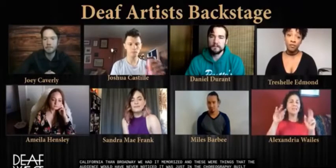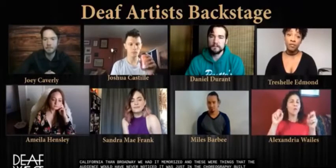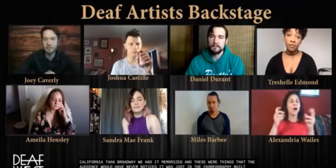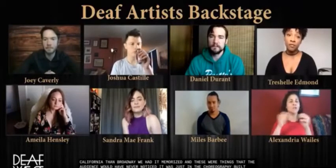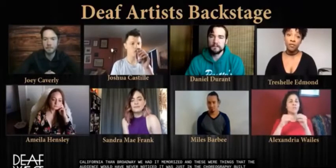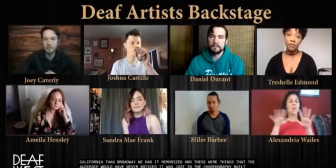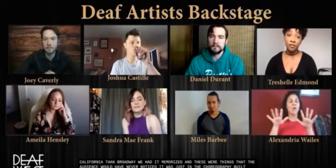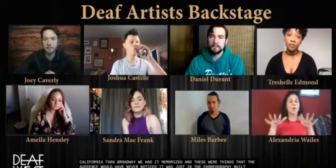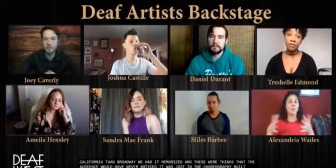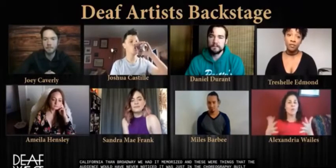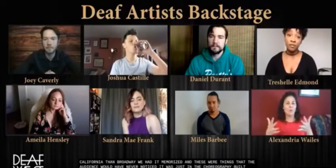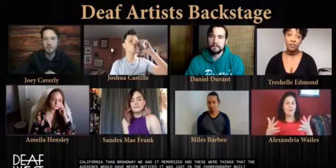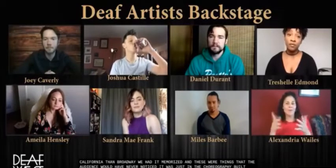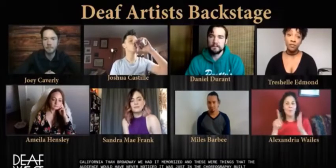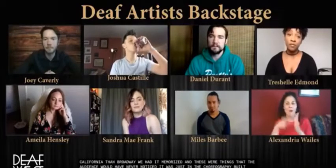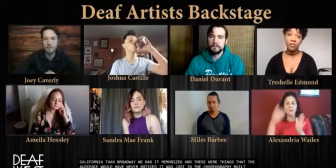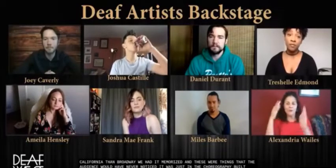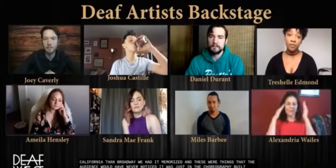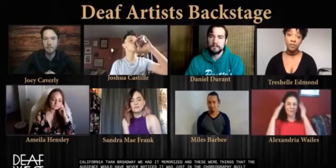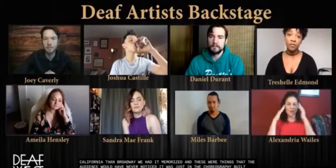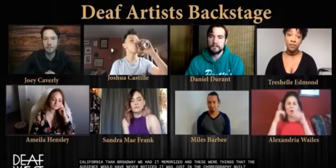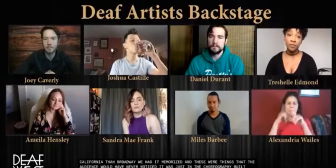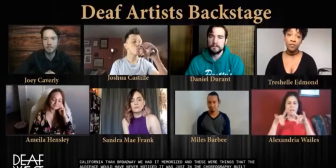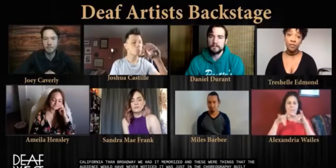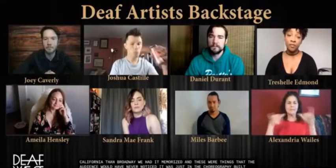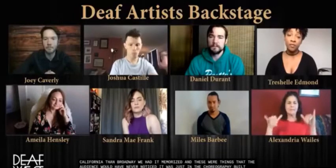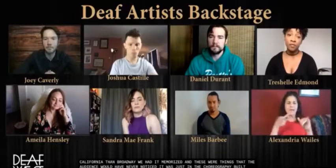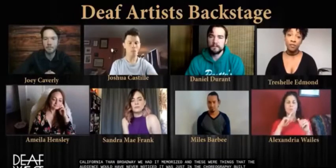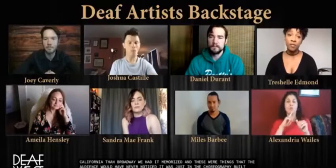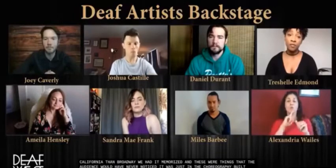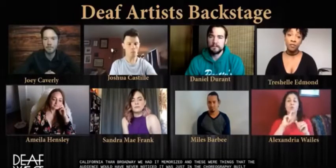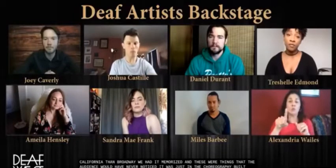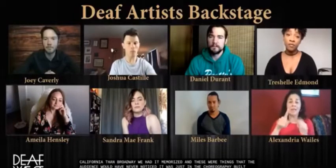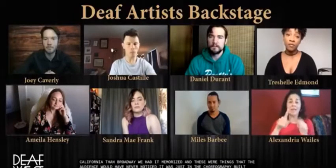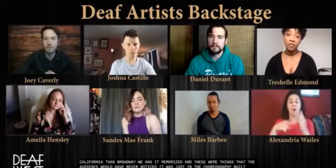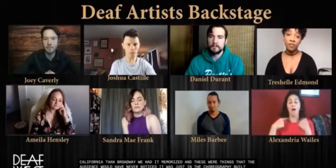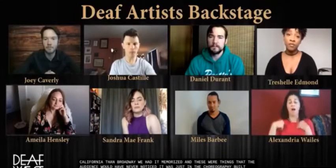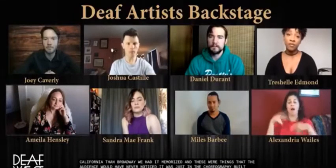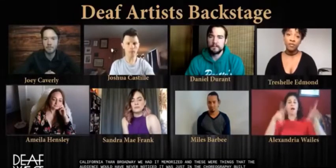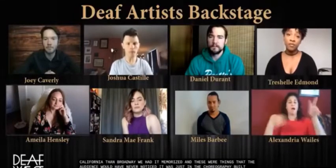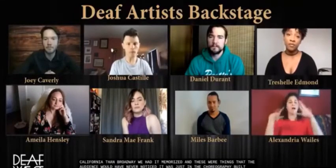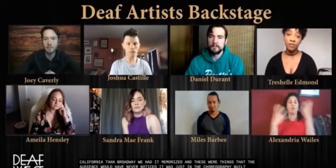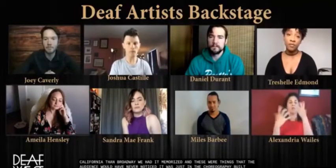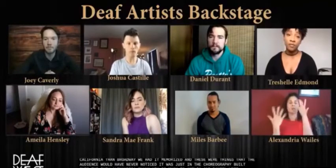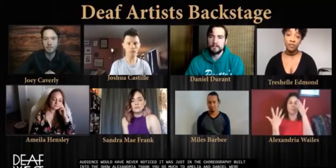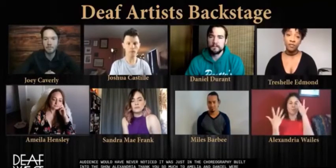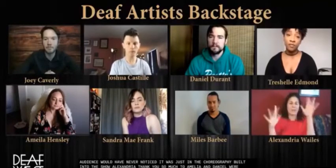And what those cues were had specific meaning. So, you had to familiarize yourself with that.